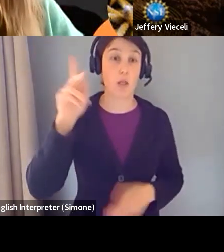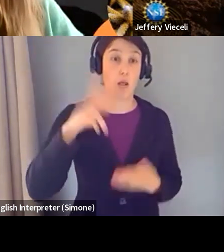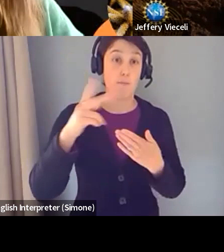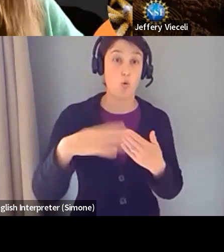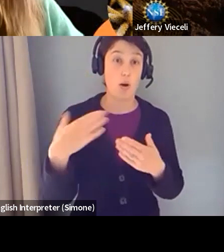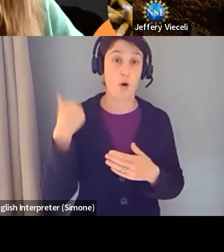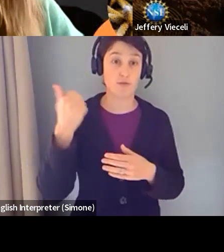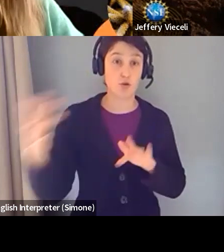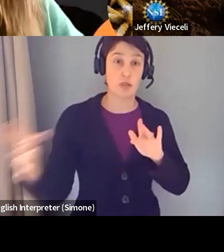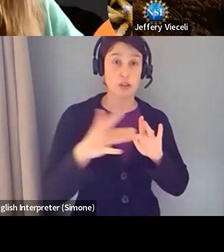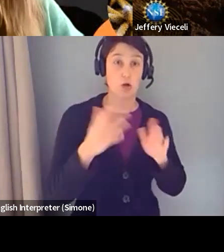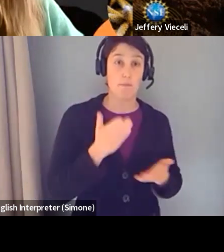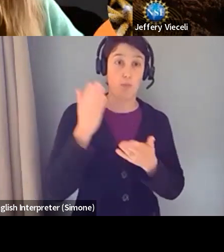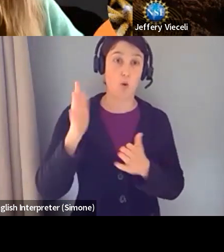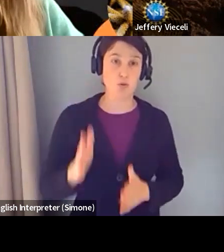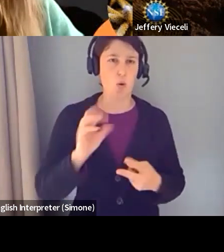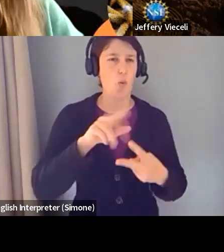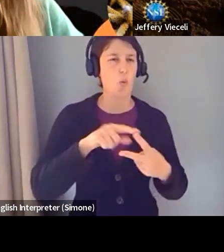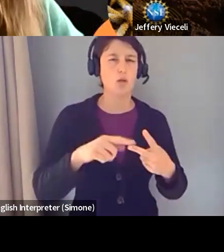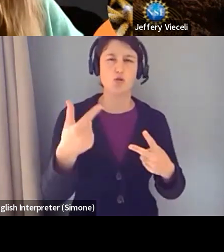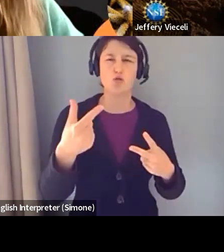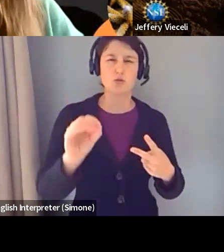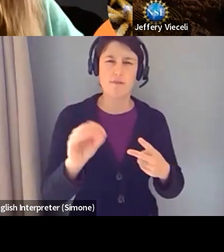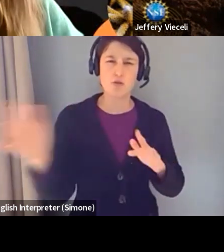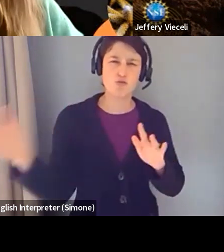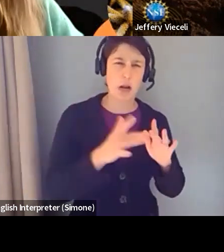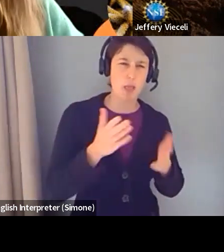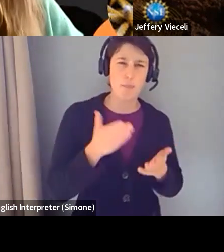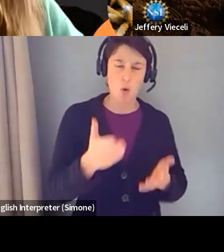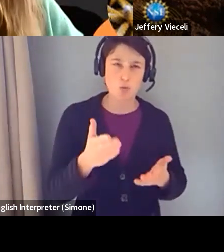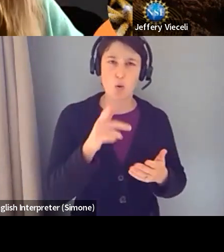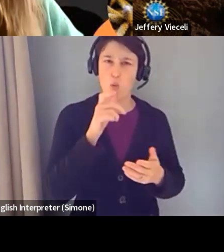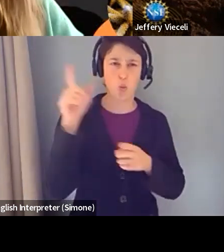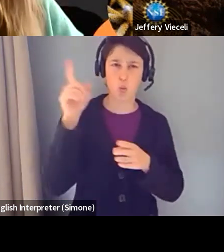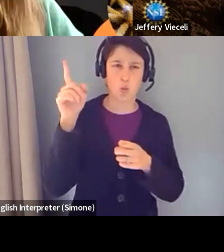out to the proposer, or will the grants officer reach out to the proposer to be able to fix